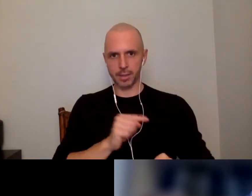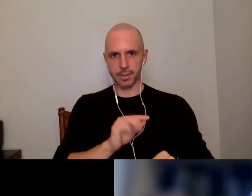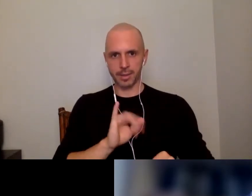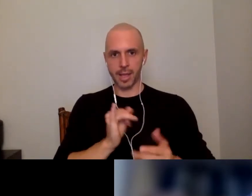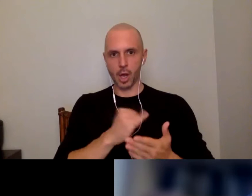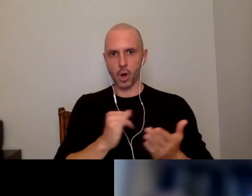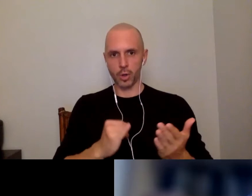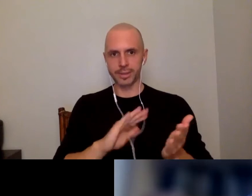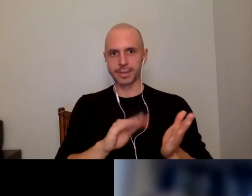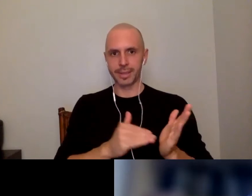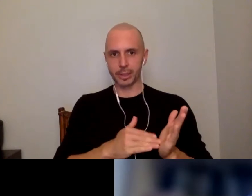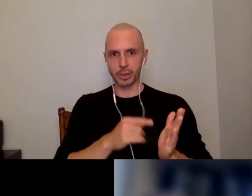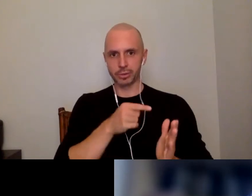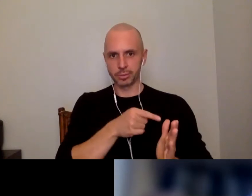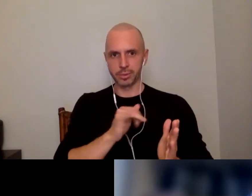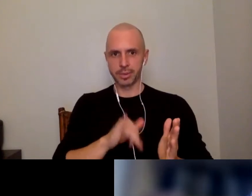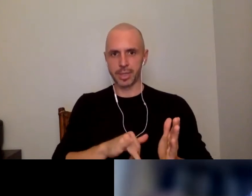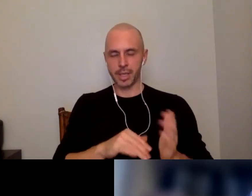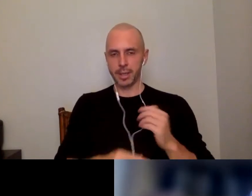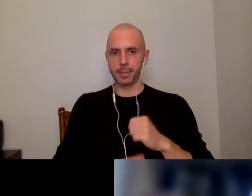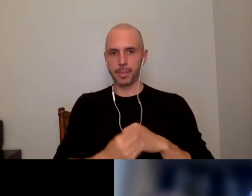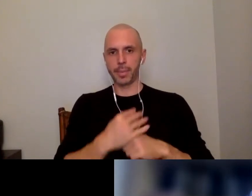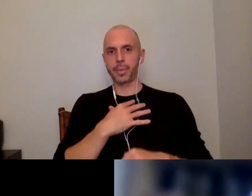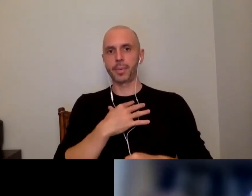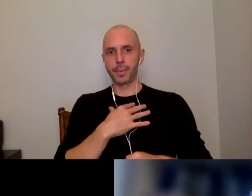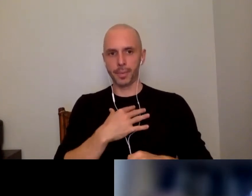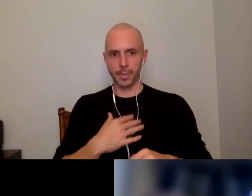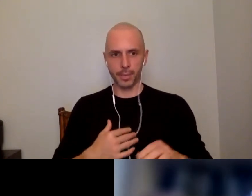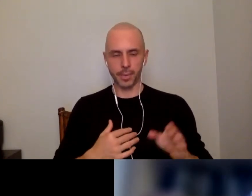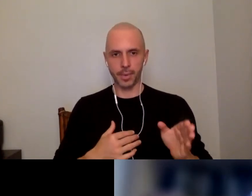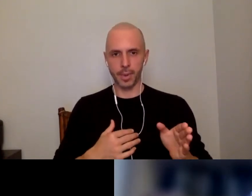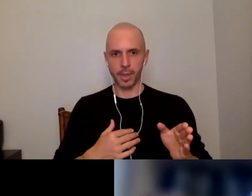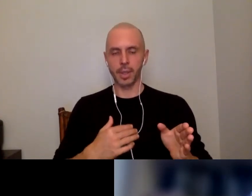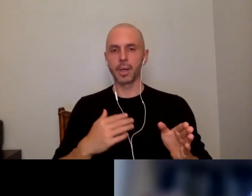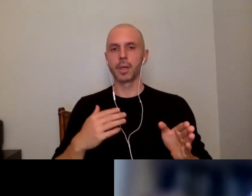and through bringing in you know quote the object or the art right bringing in the art and how it